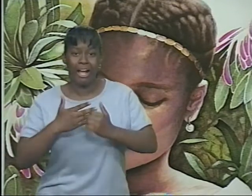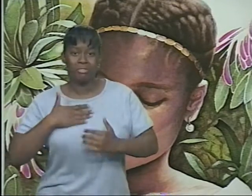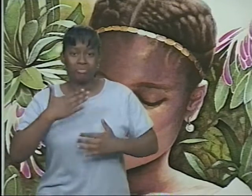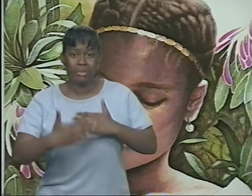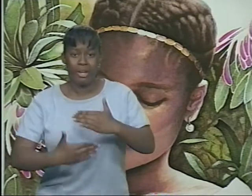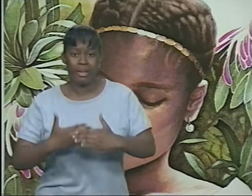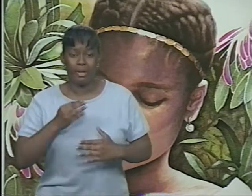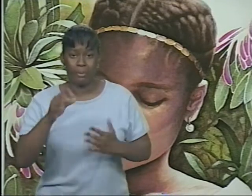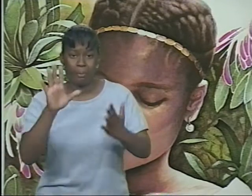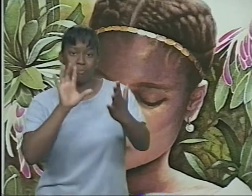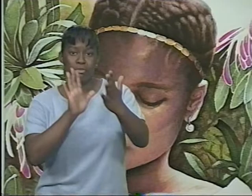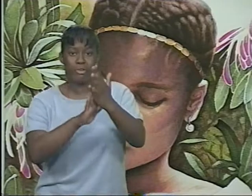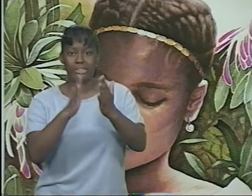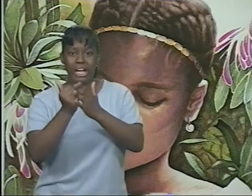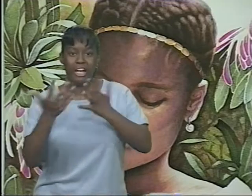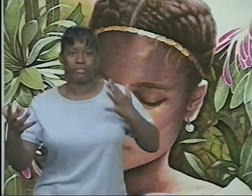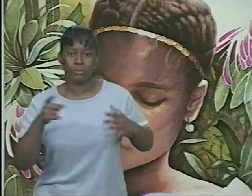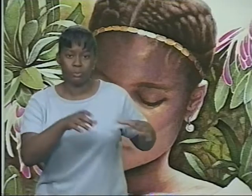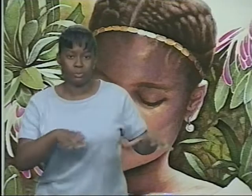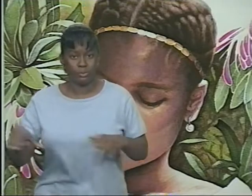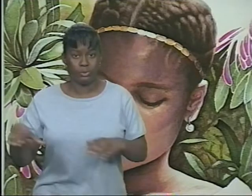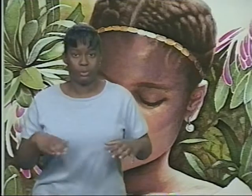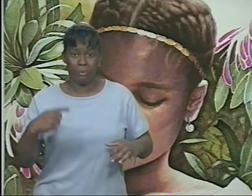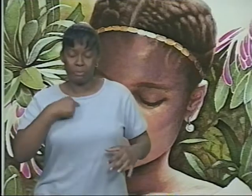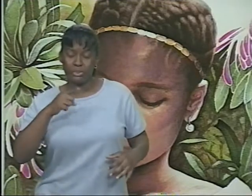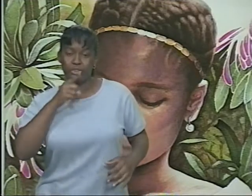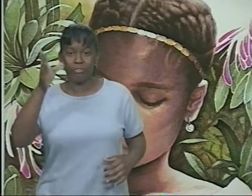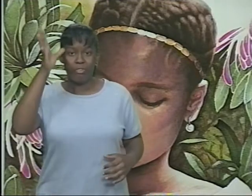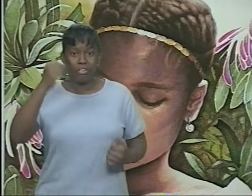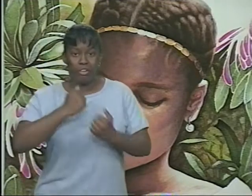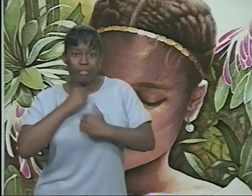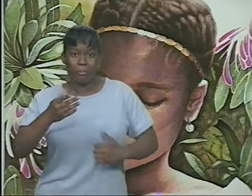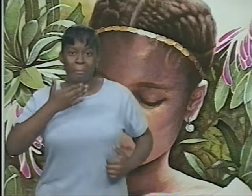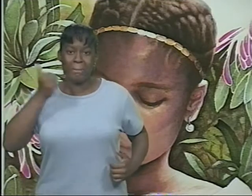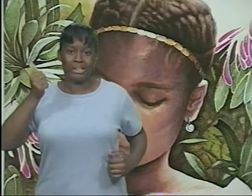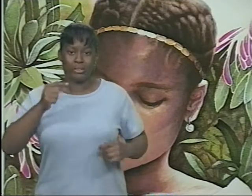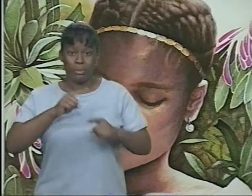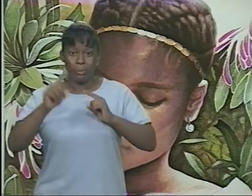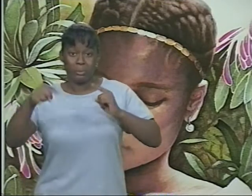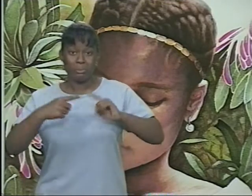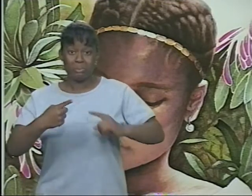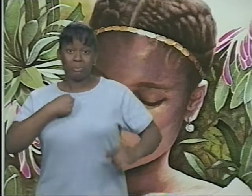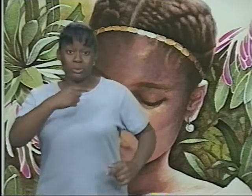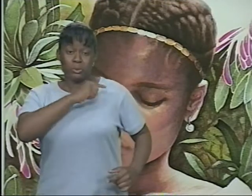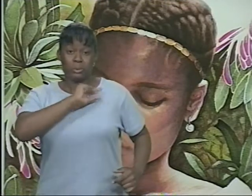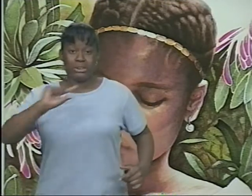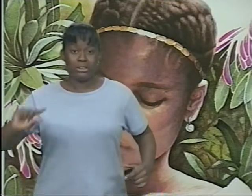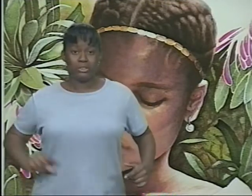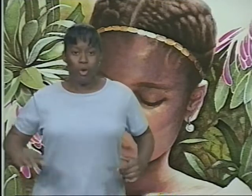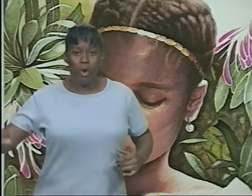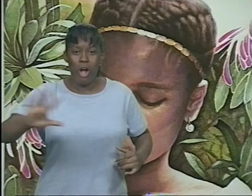"Because everyone talks about how kind you are, and they praise everything you do," Manyara replied.